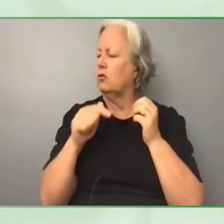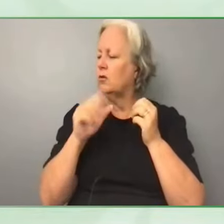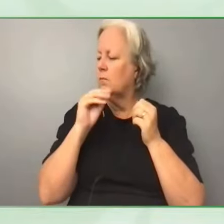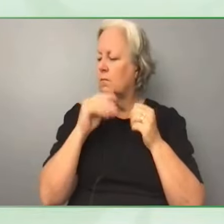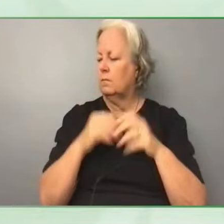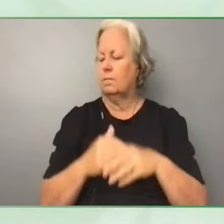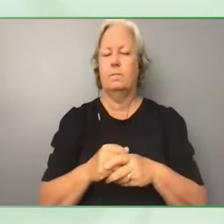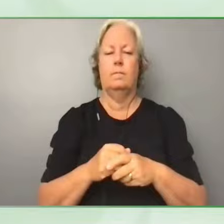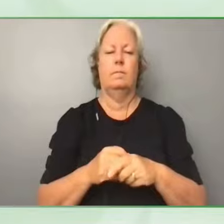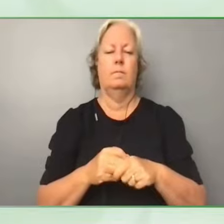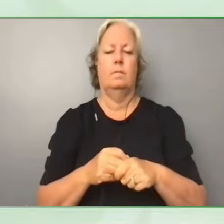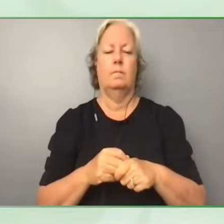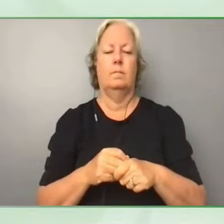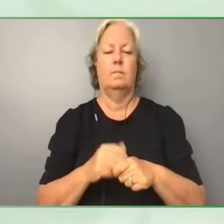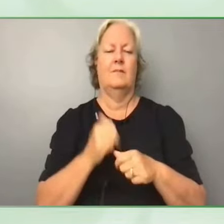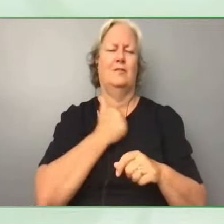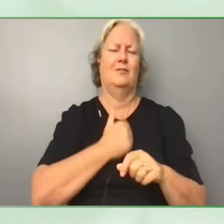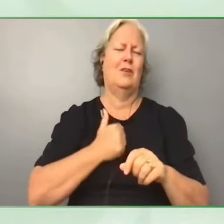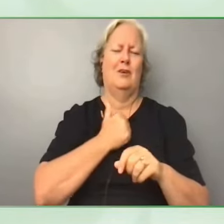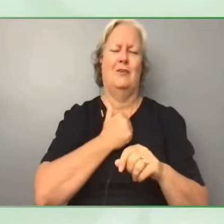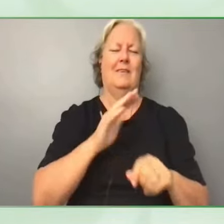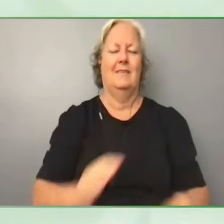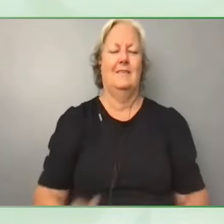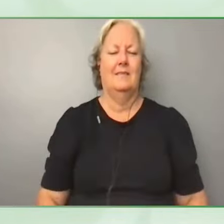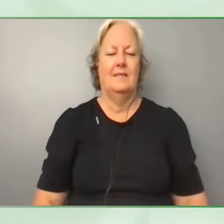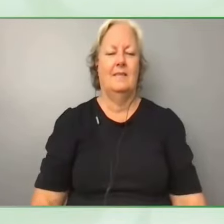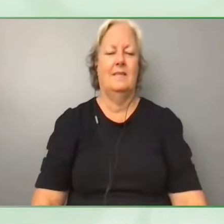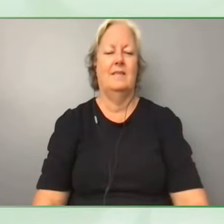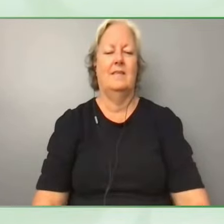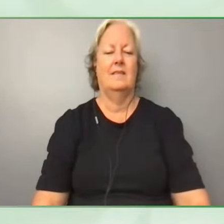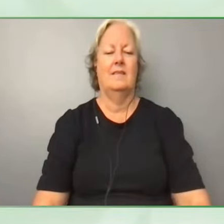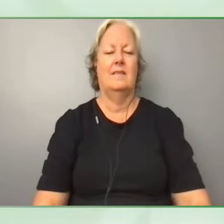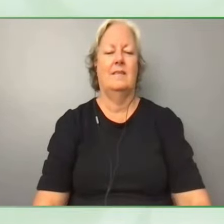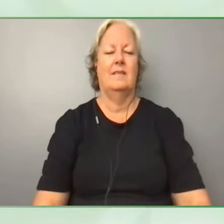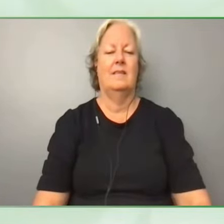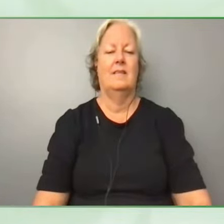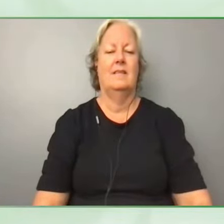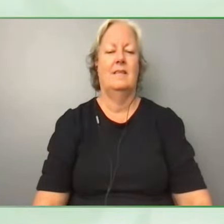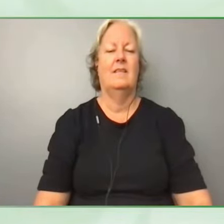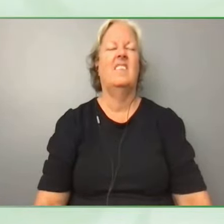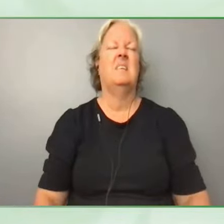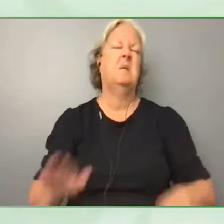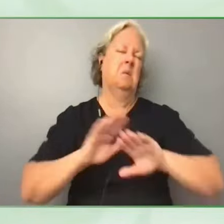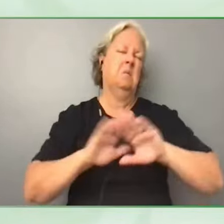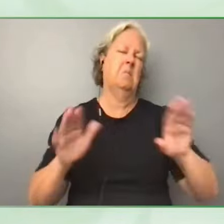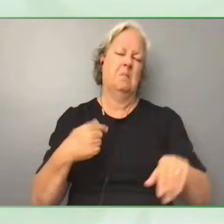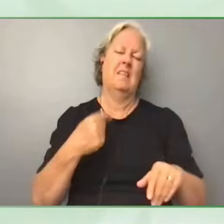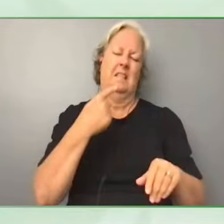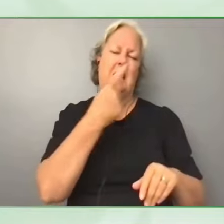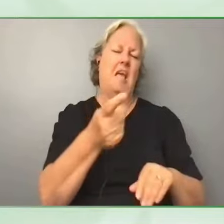and be, I'm sorry, I think I said enough. Thank you.